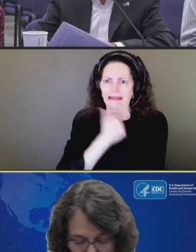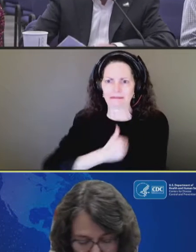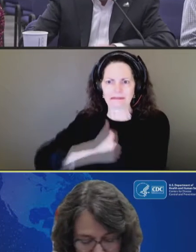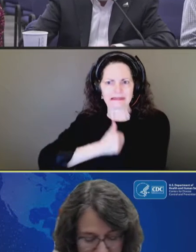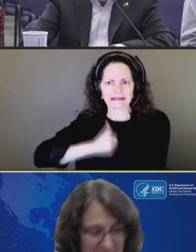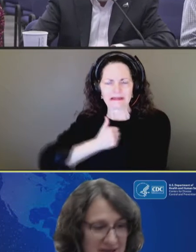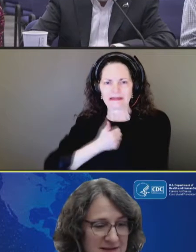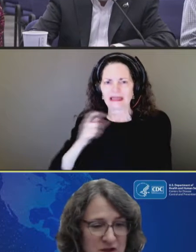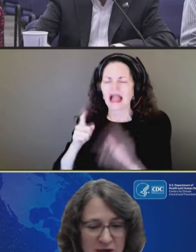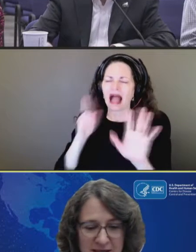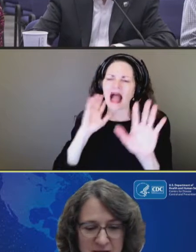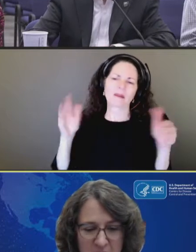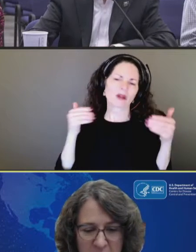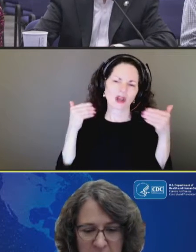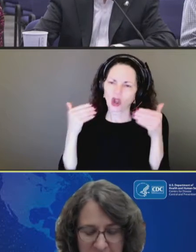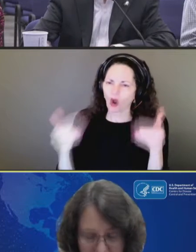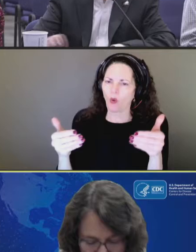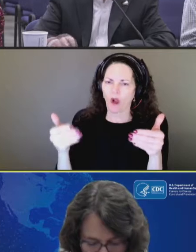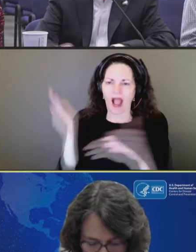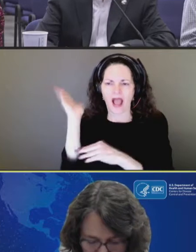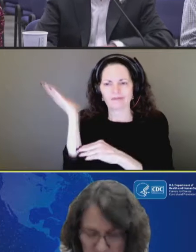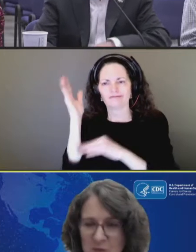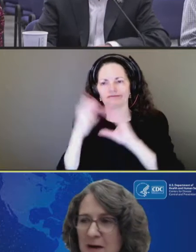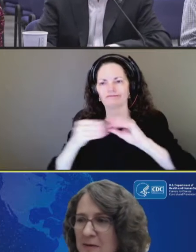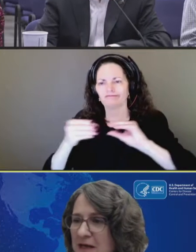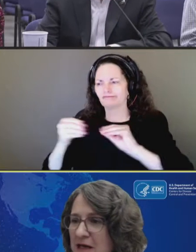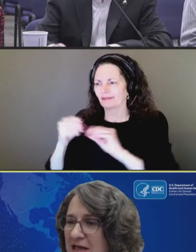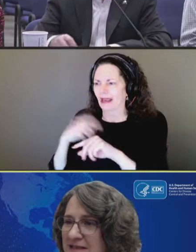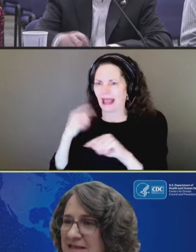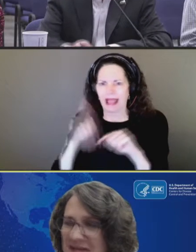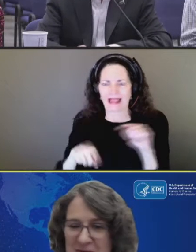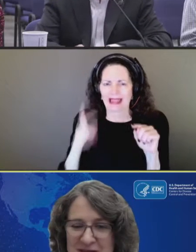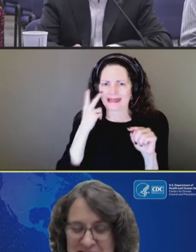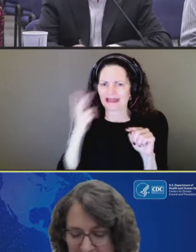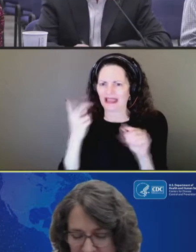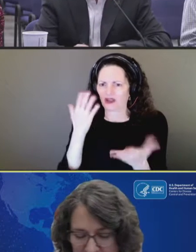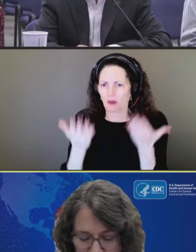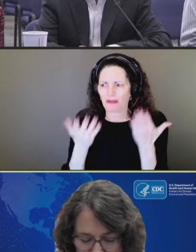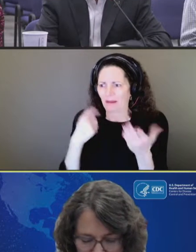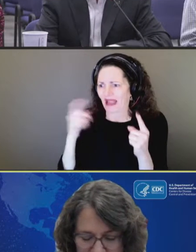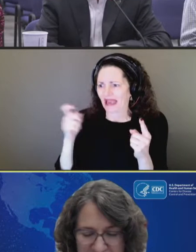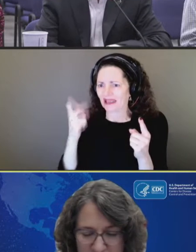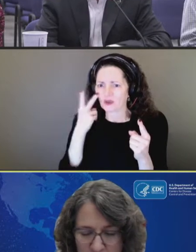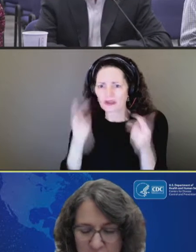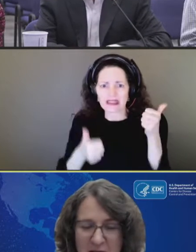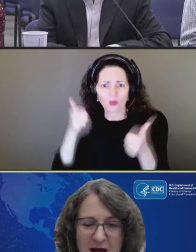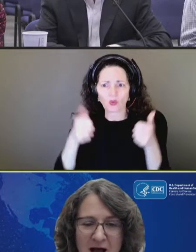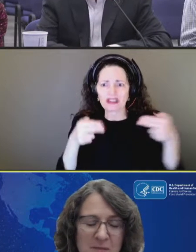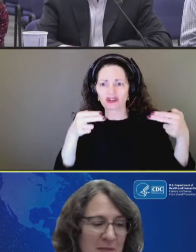will go ahead and get started, but I'm probably going to need to see which slide I am on. So,